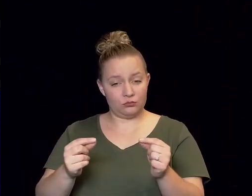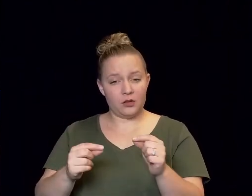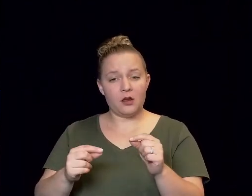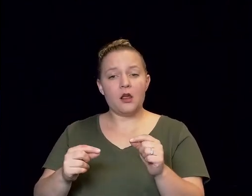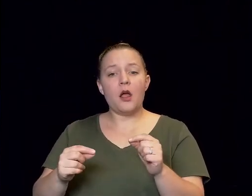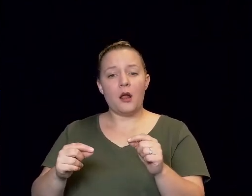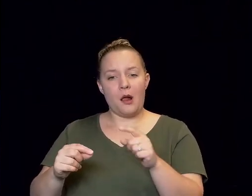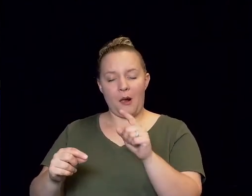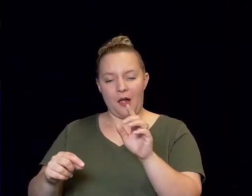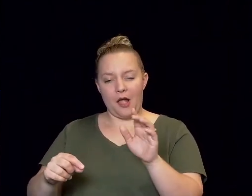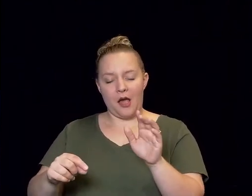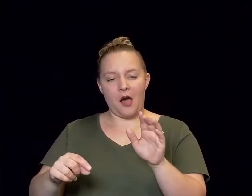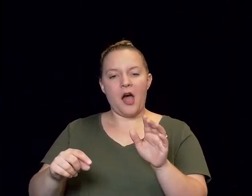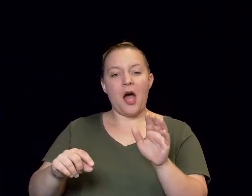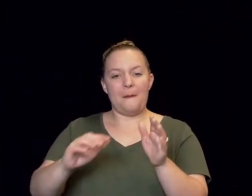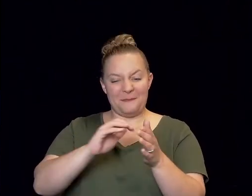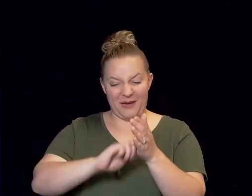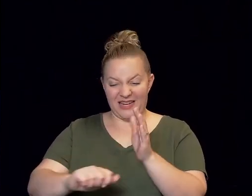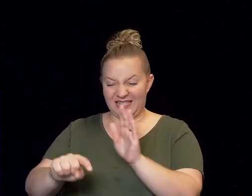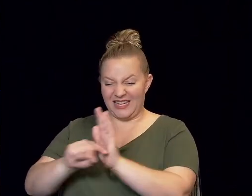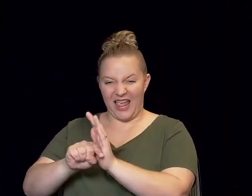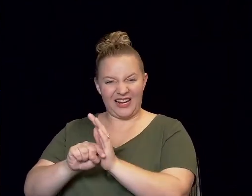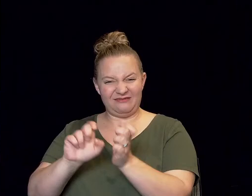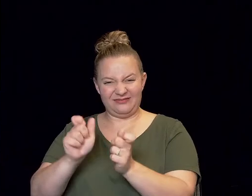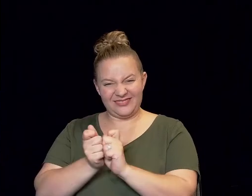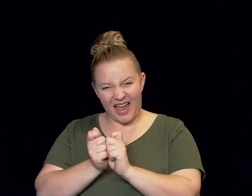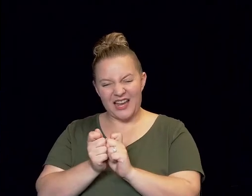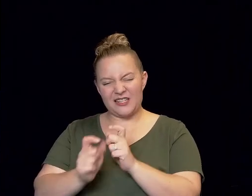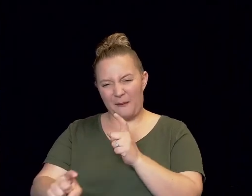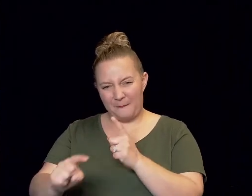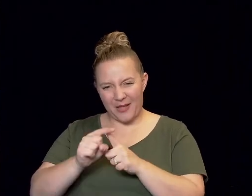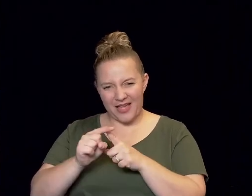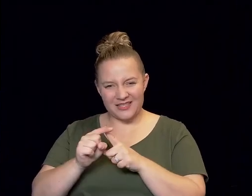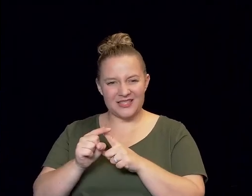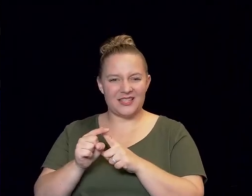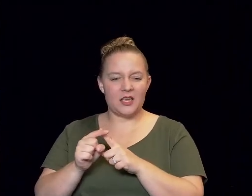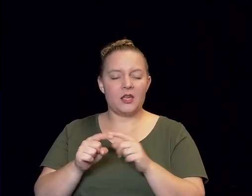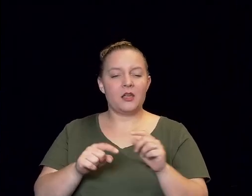other, I make a big fat plus. These are different signs so I'm gonna go ahead and subtract them. My